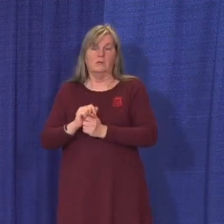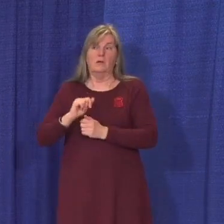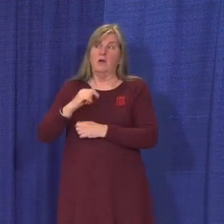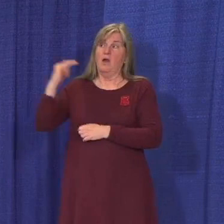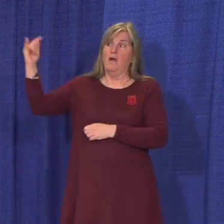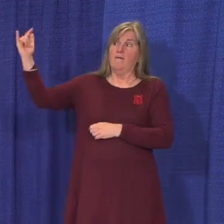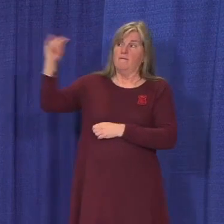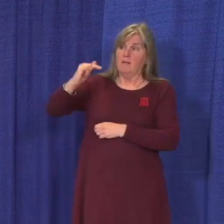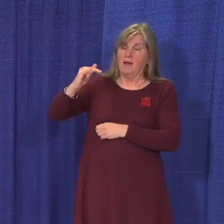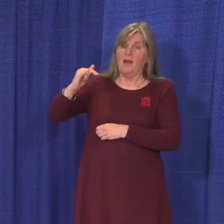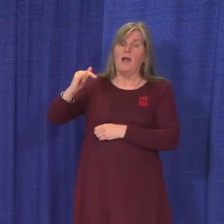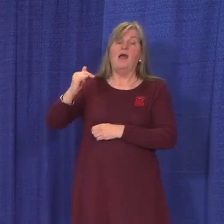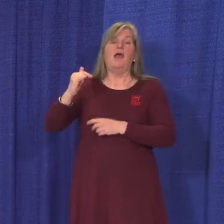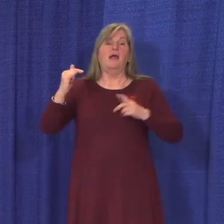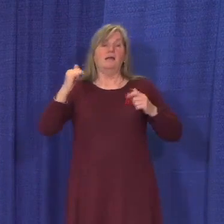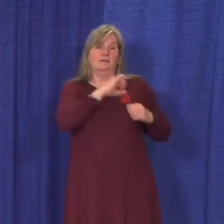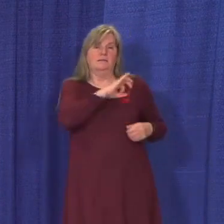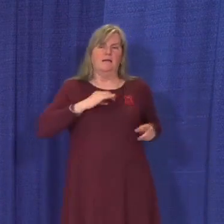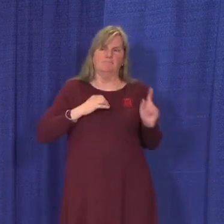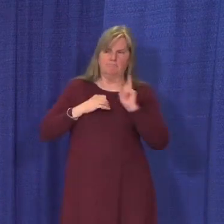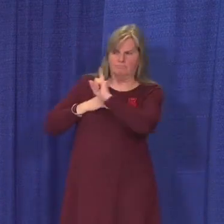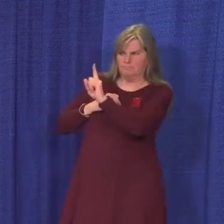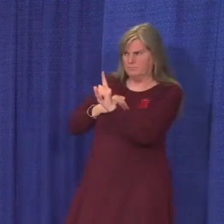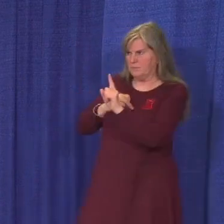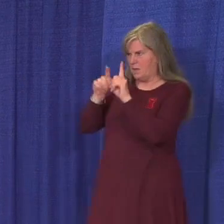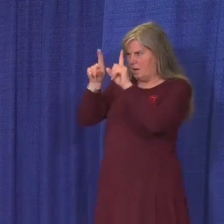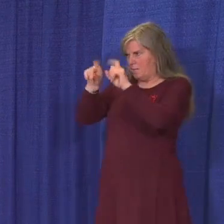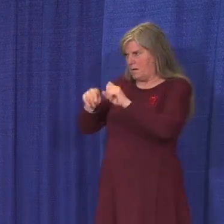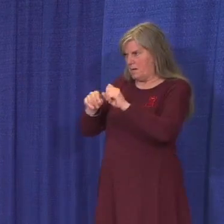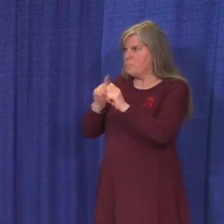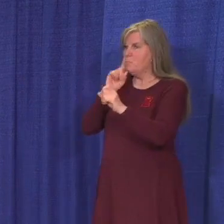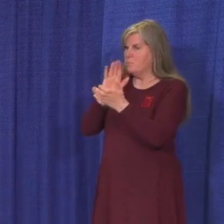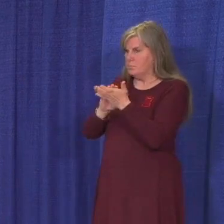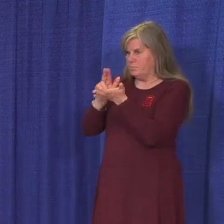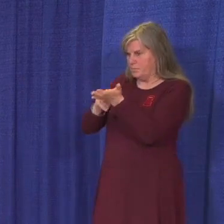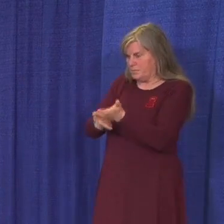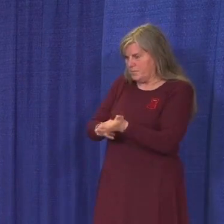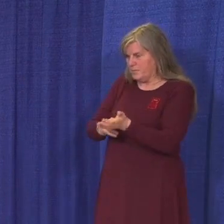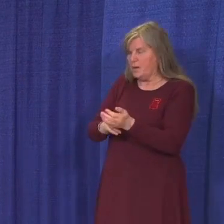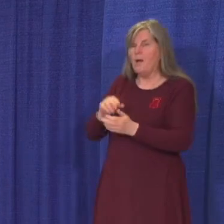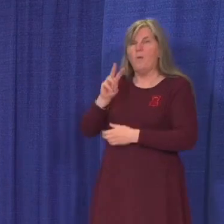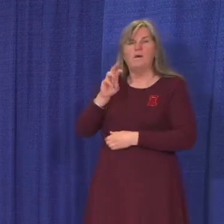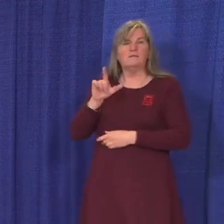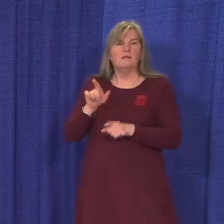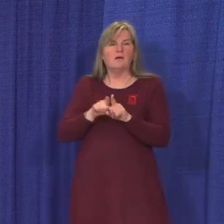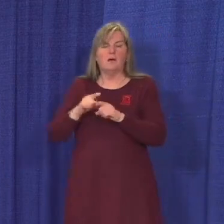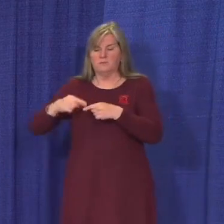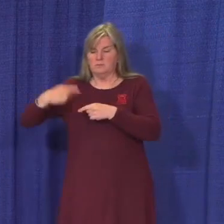travel and in self isolation plan. These are collected at the Whitehorse airport and at the